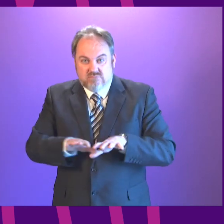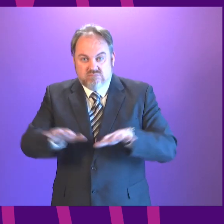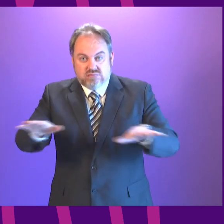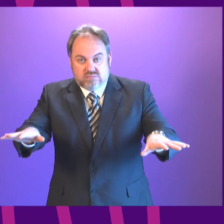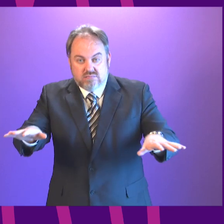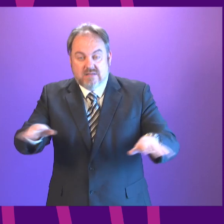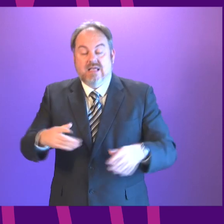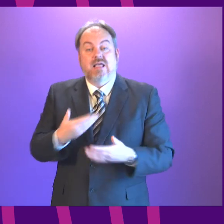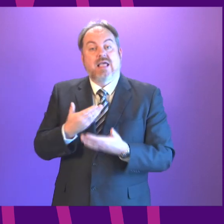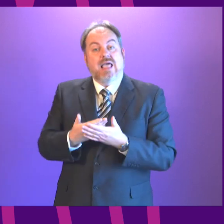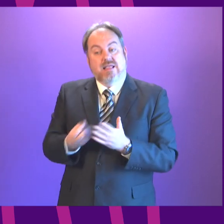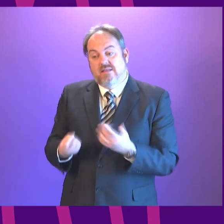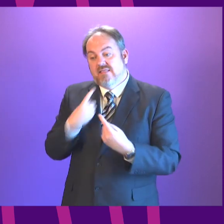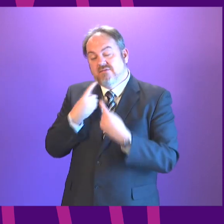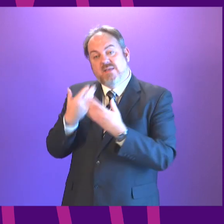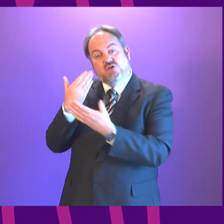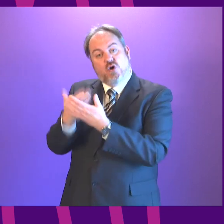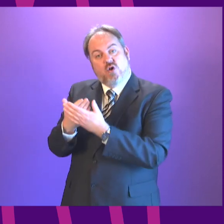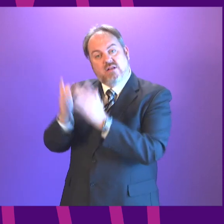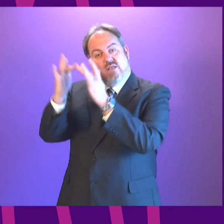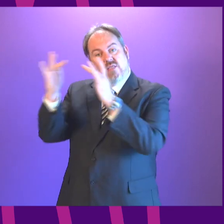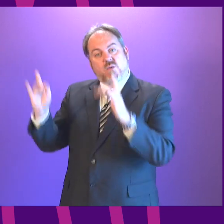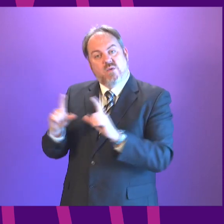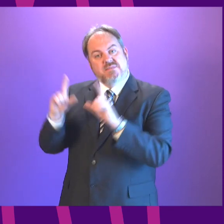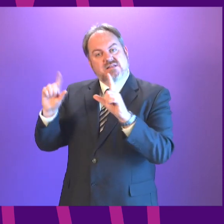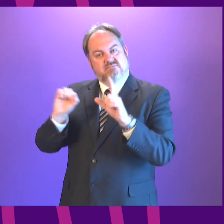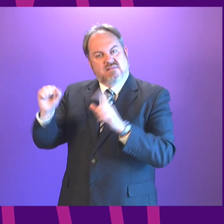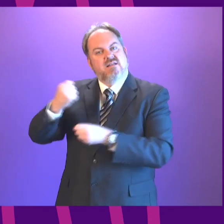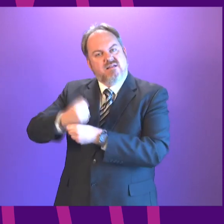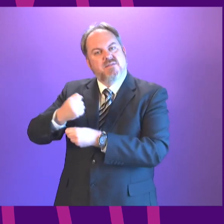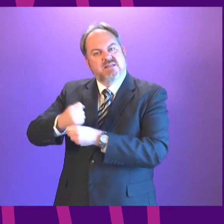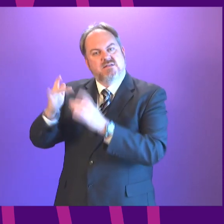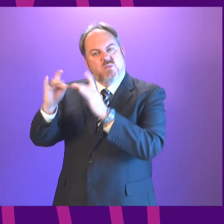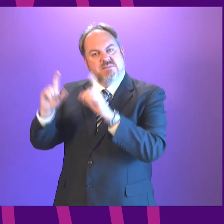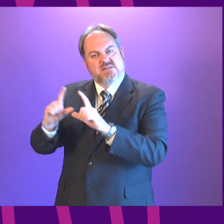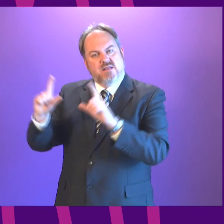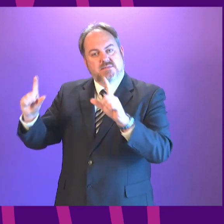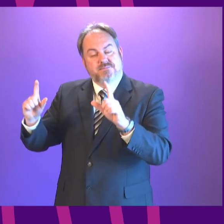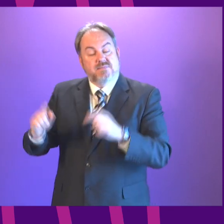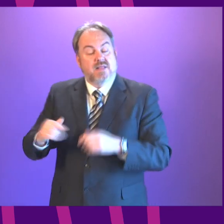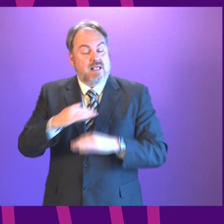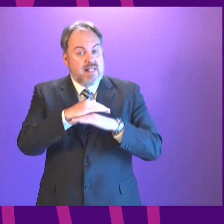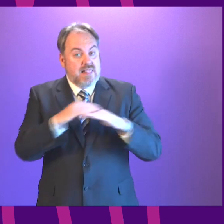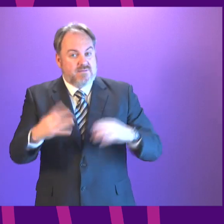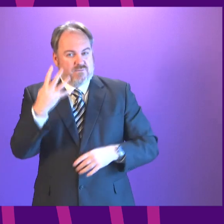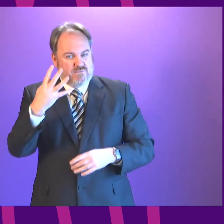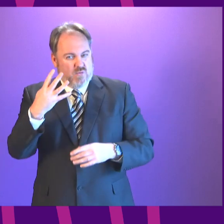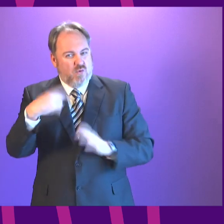available on the Government website. The level 4 advice is restrictive, but it still encourages